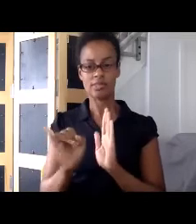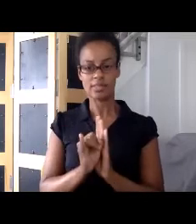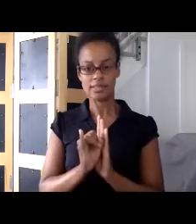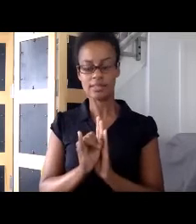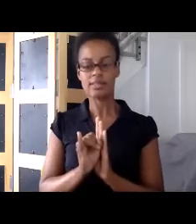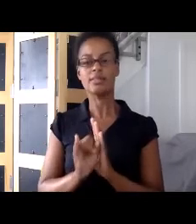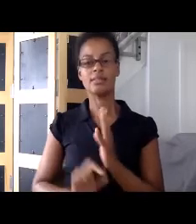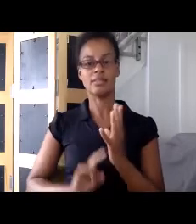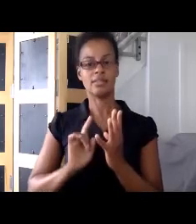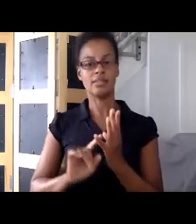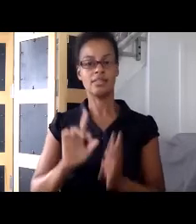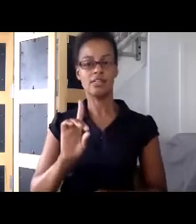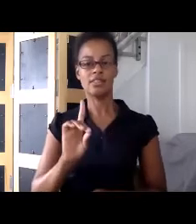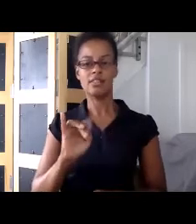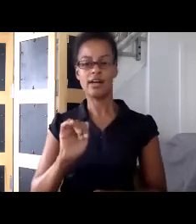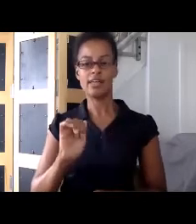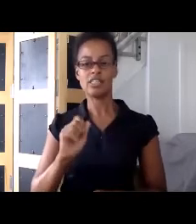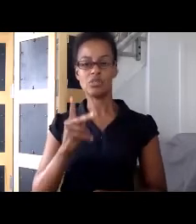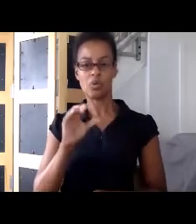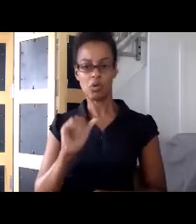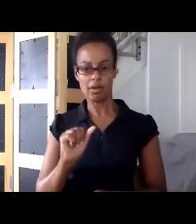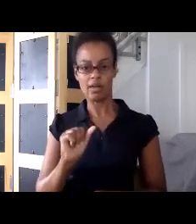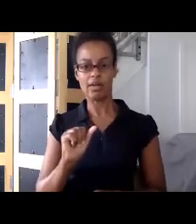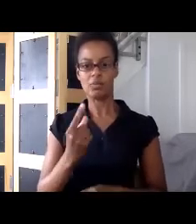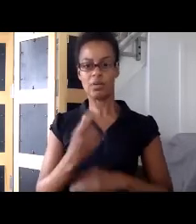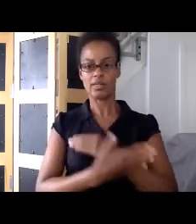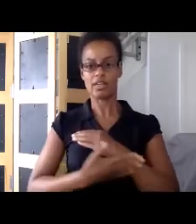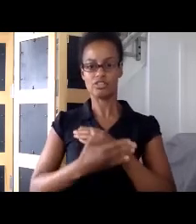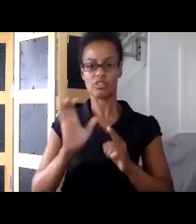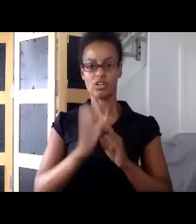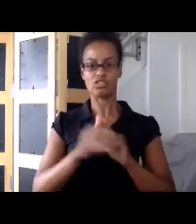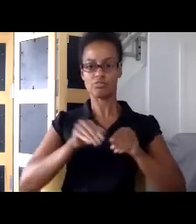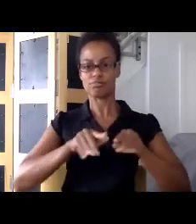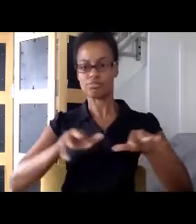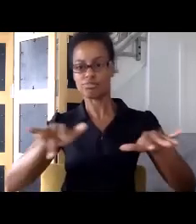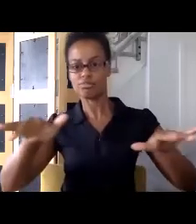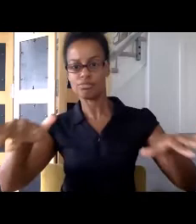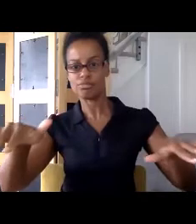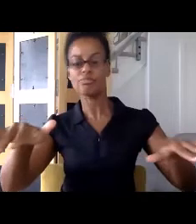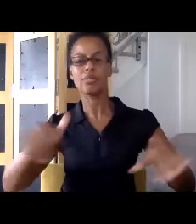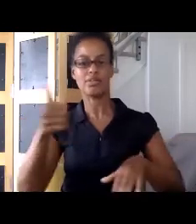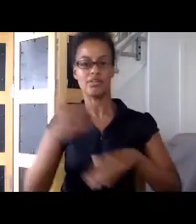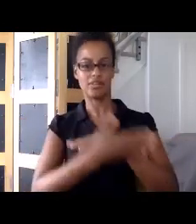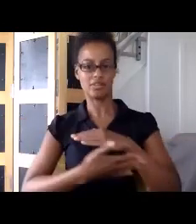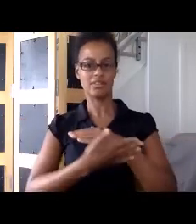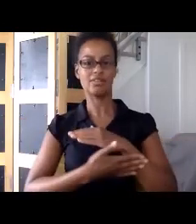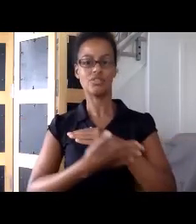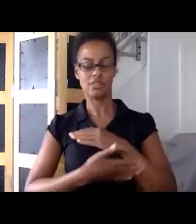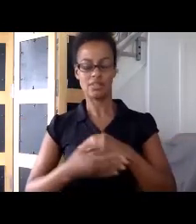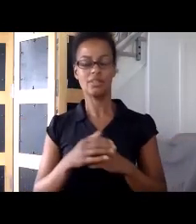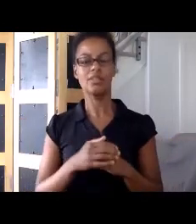diaspora in pursuit of justice, liberation, and joy.